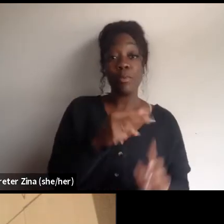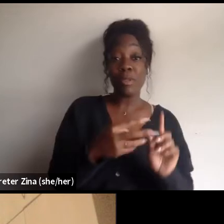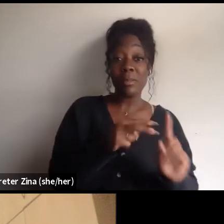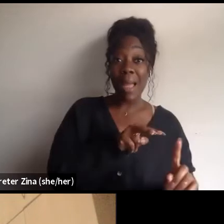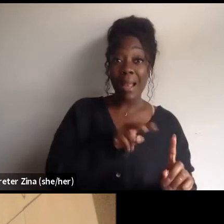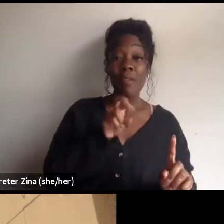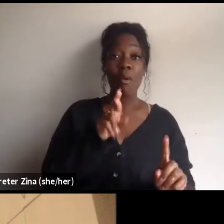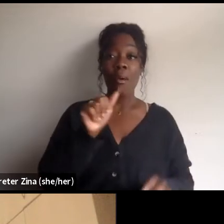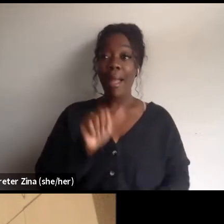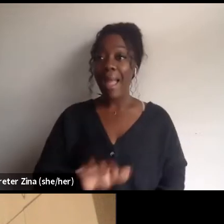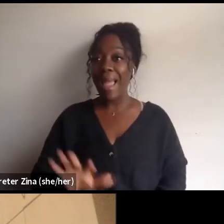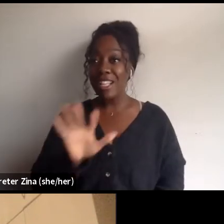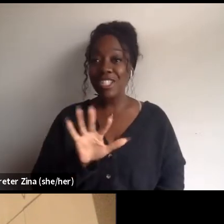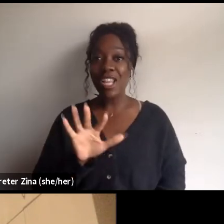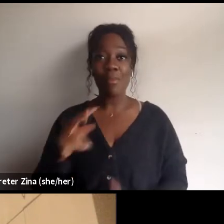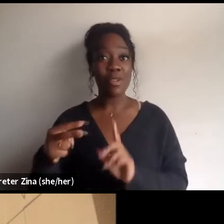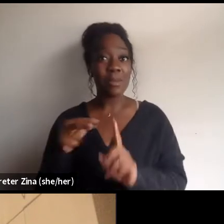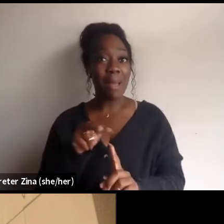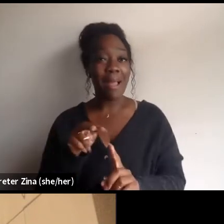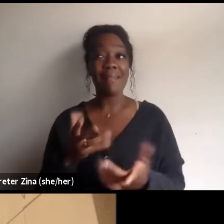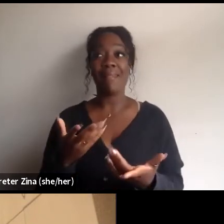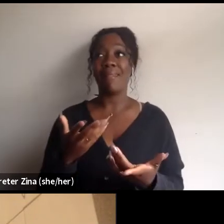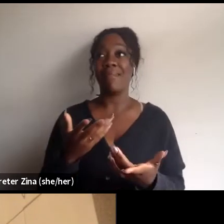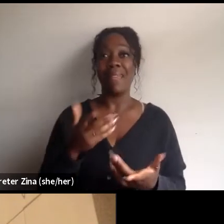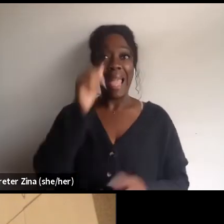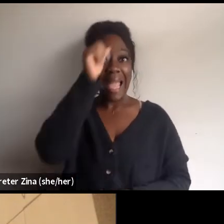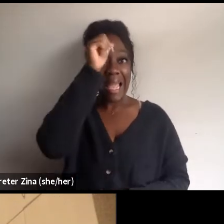an Indian perspective or something that is very different to your space